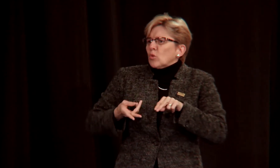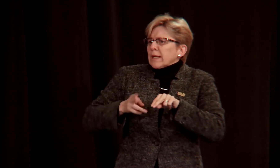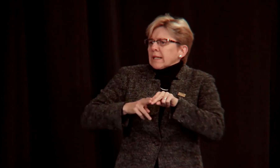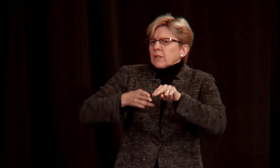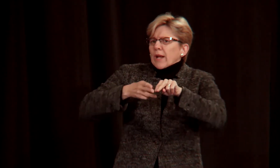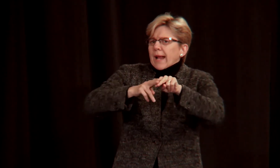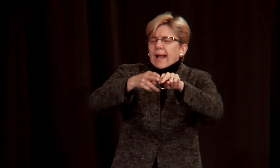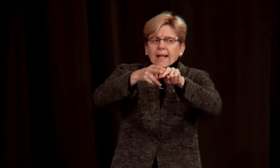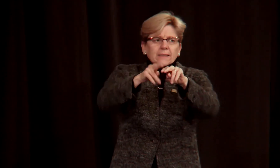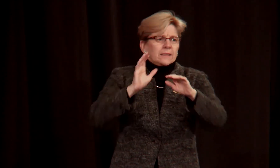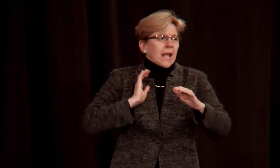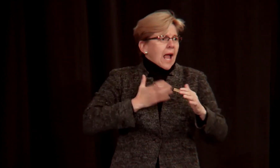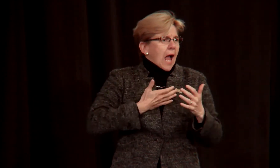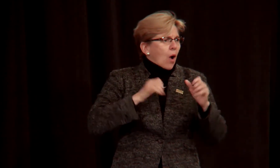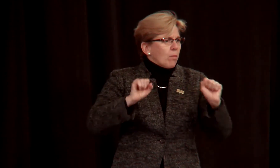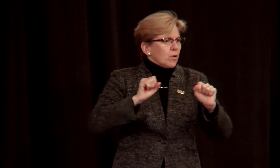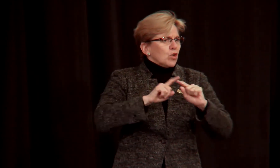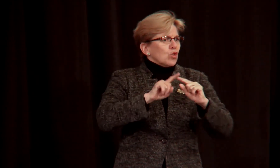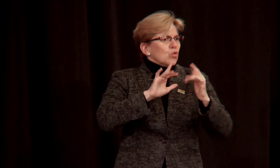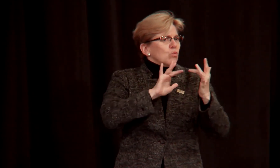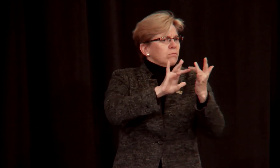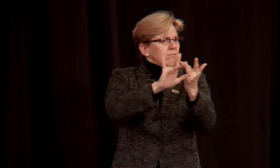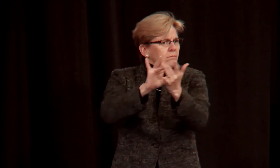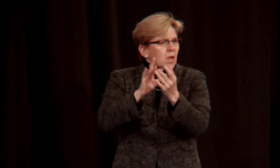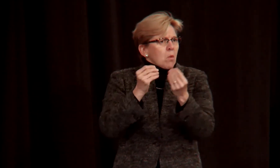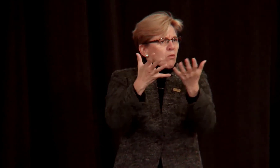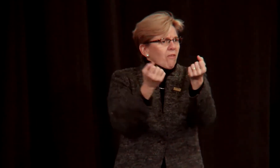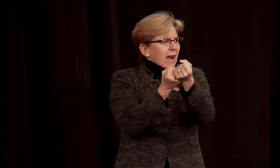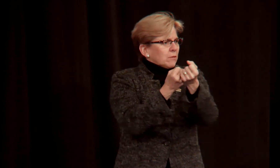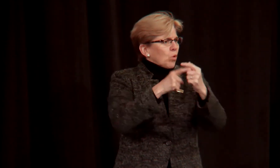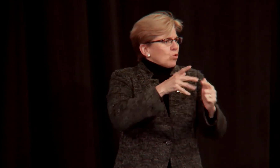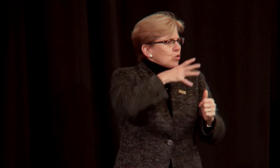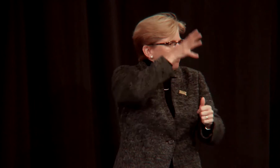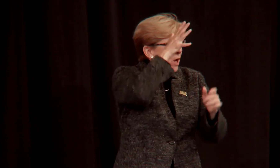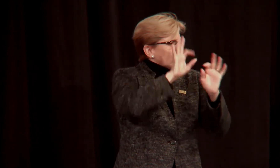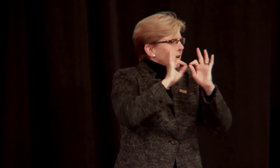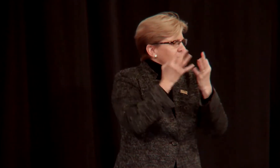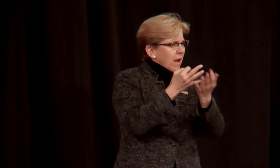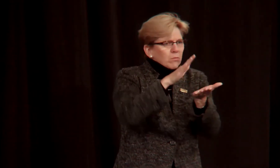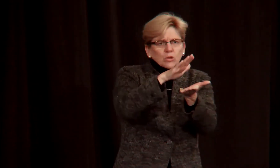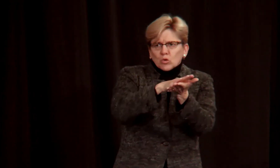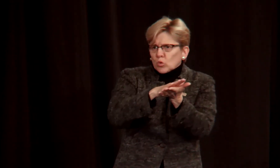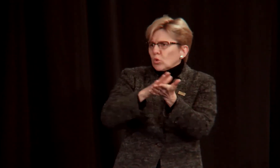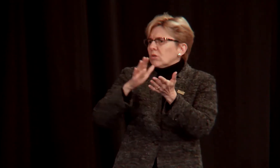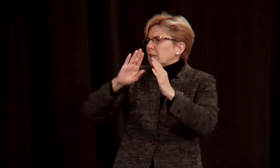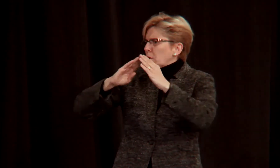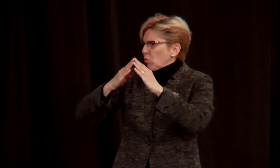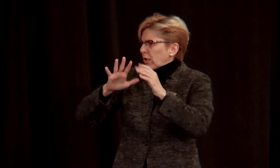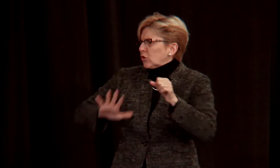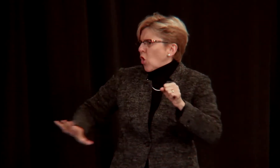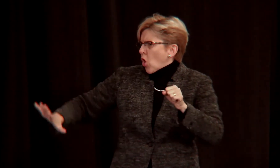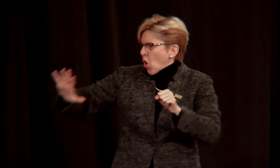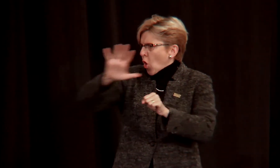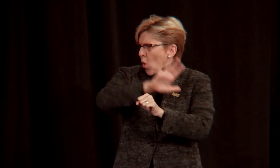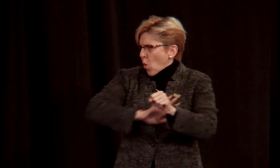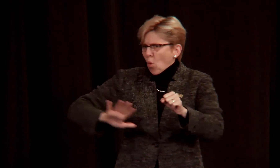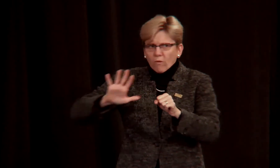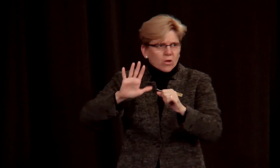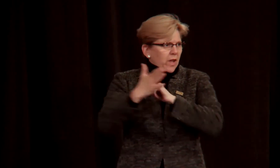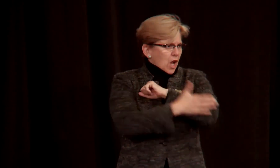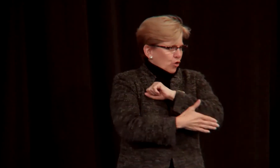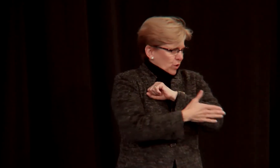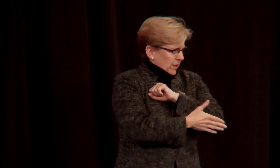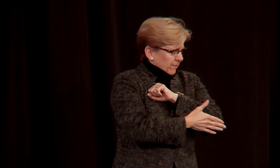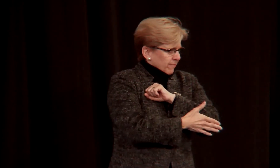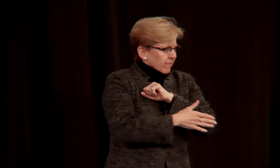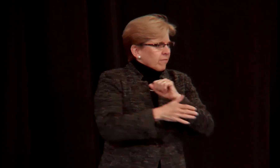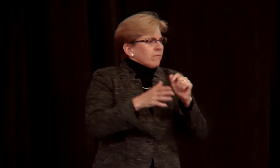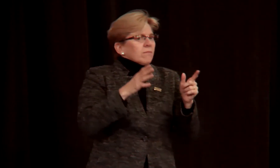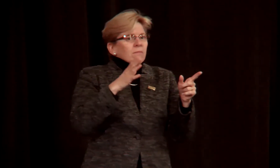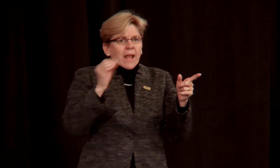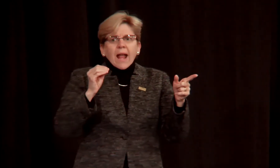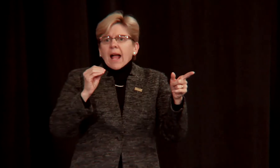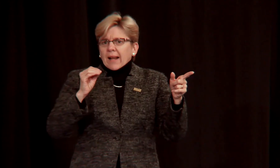increase our ability to support parents, families, schools and communities across the nation